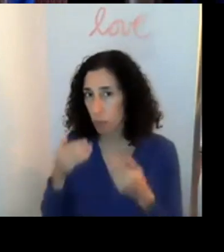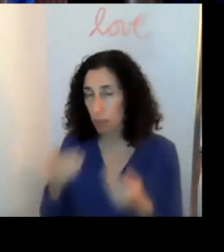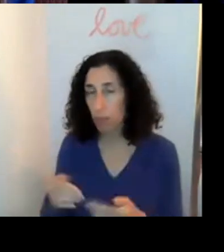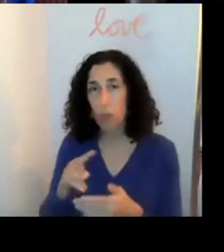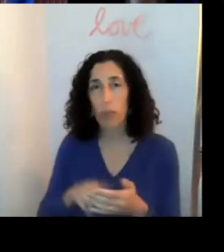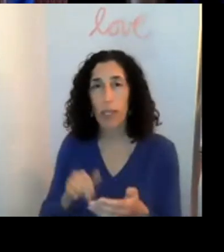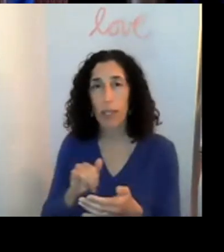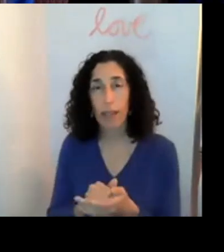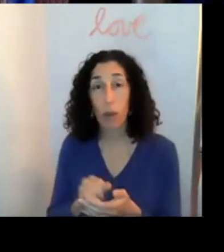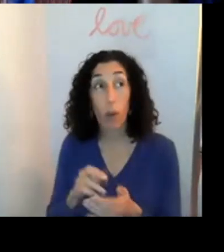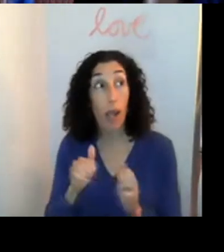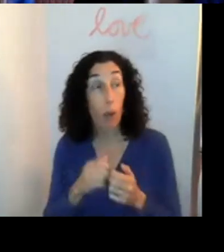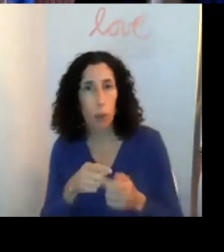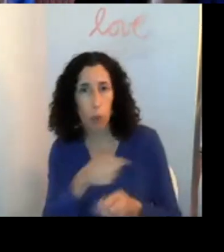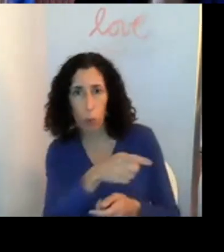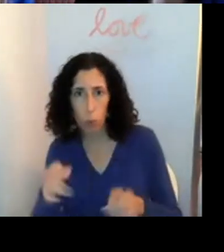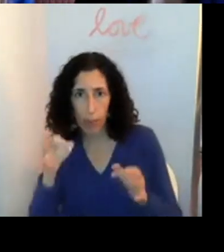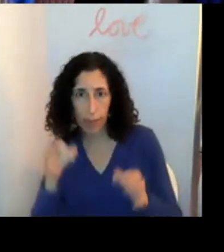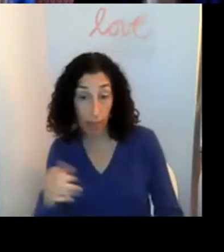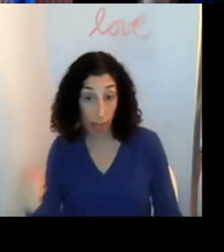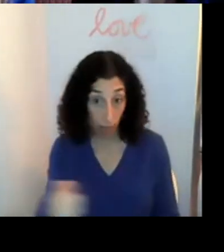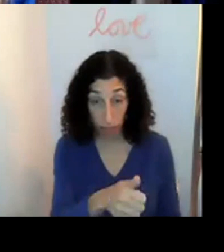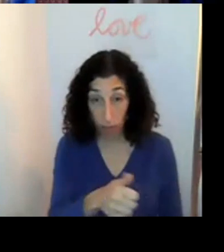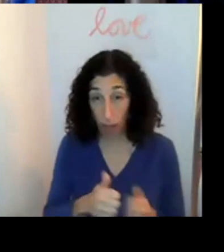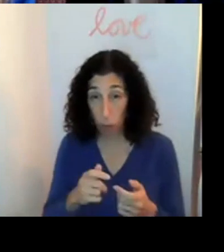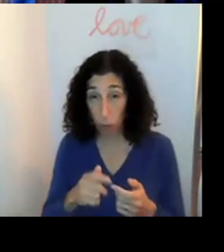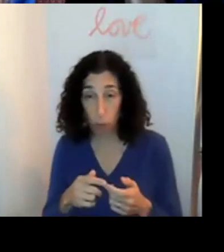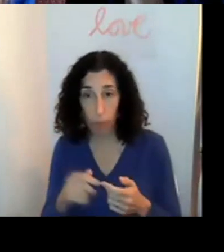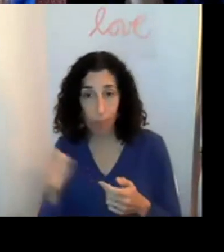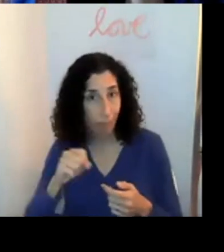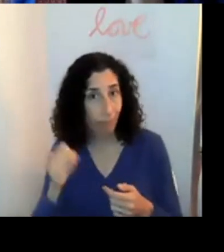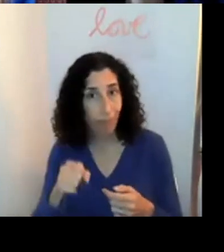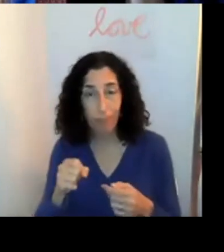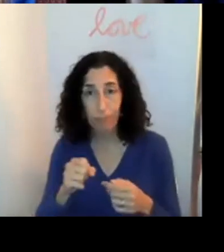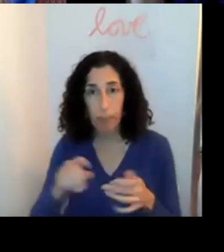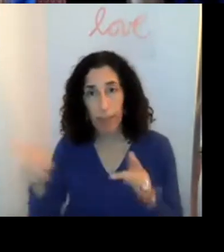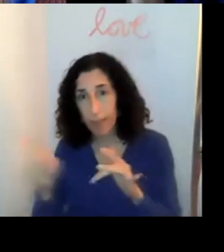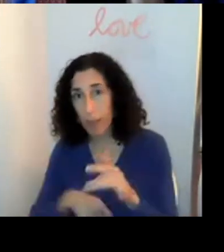sharing and just I think feeling like they can share in these spaces so I'm glad like